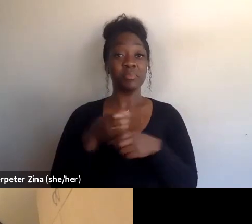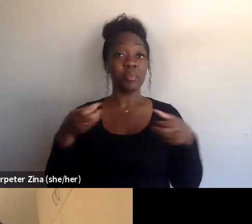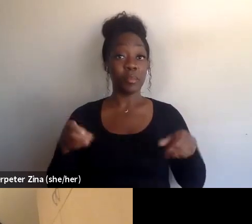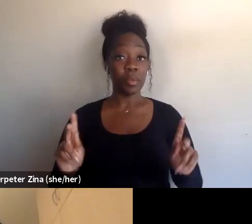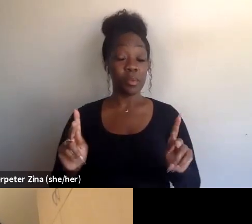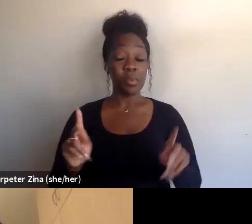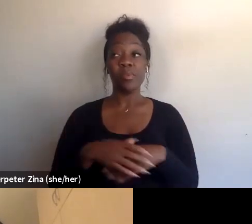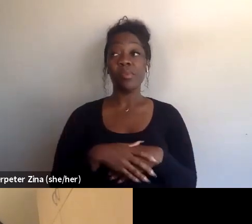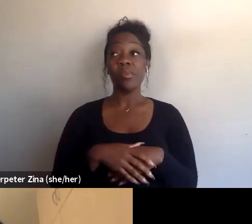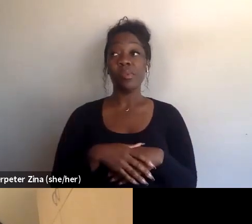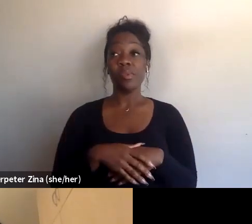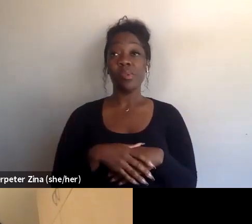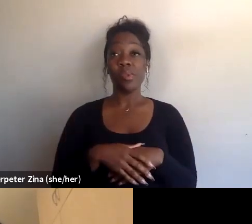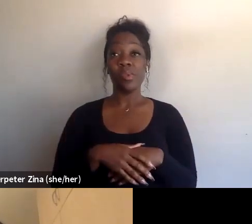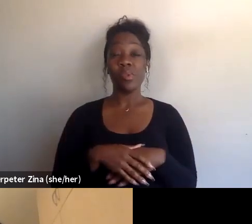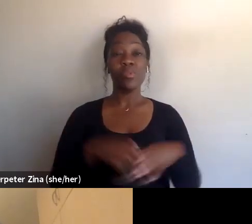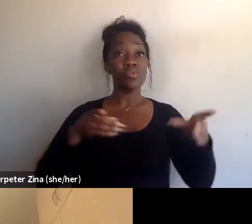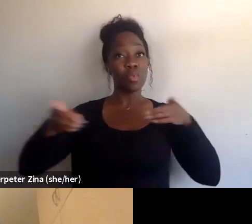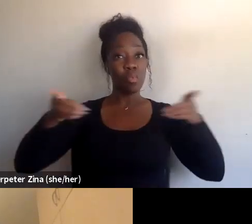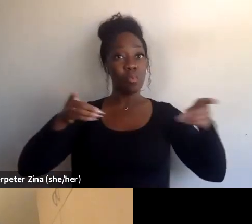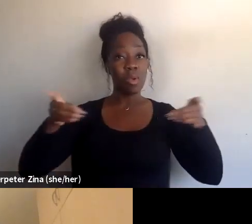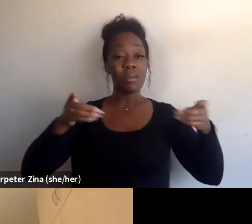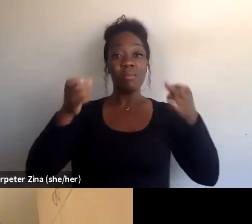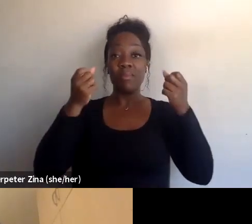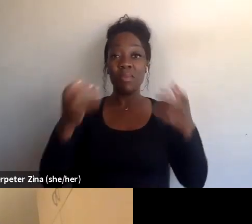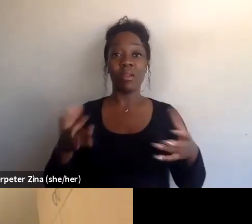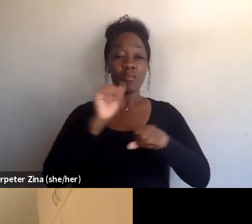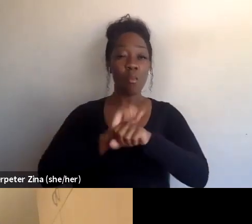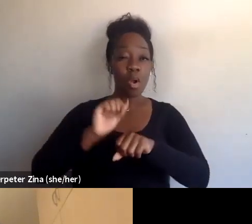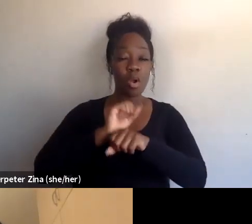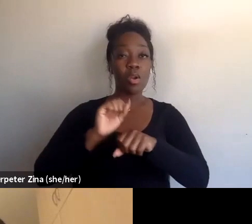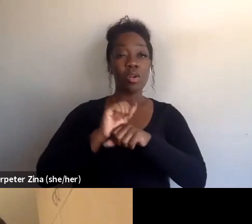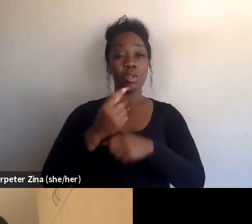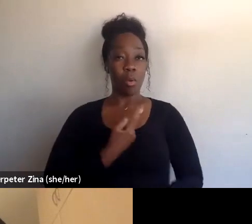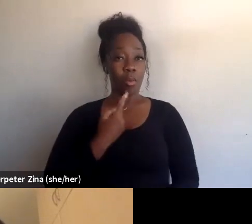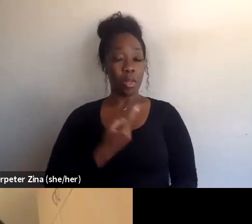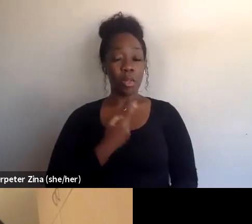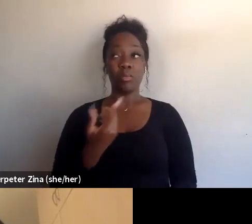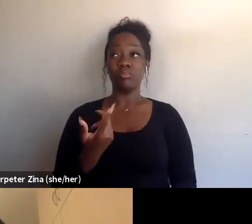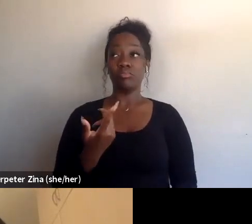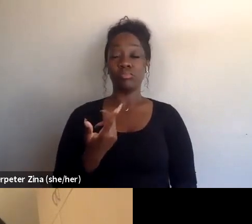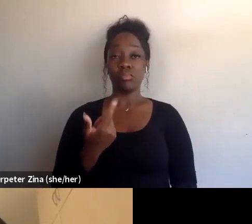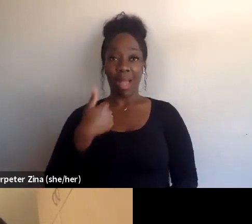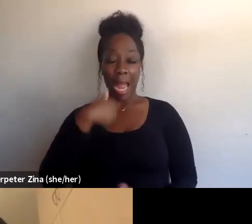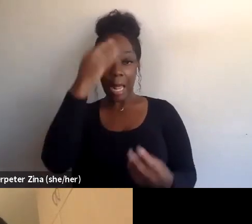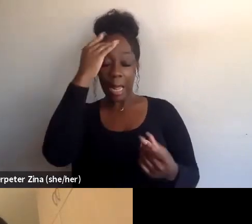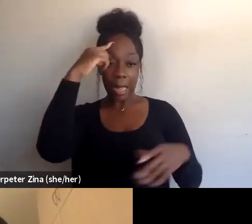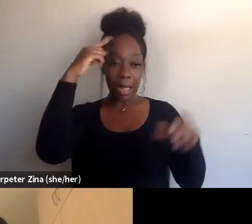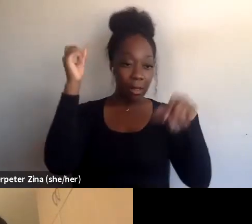to direct a lot of work some of my own that I've devised other work that collaborate with playwrights.